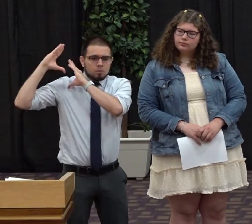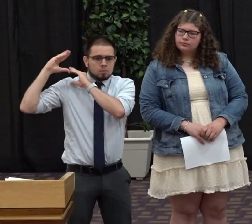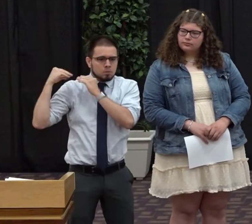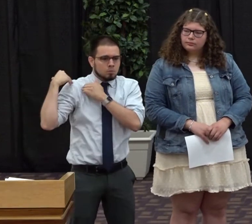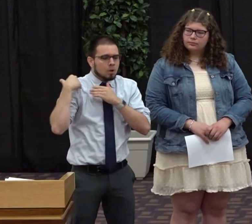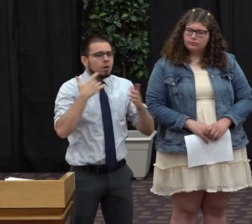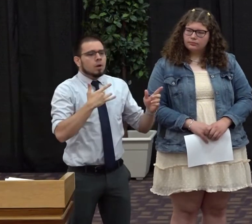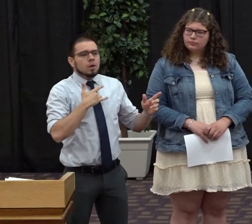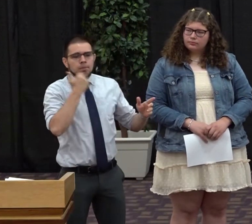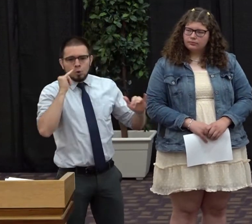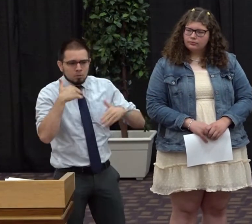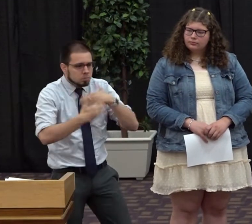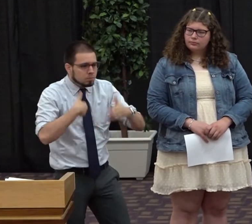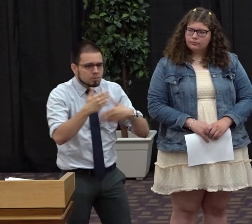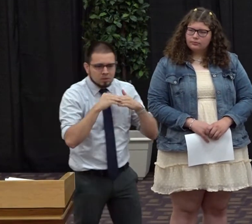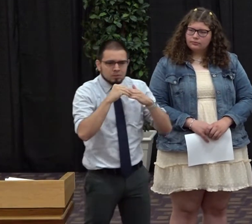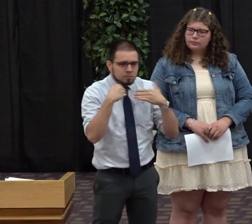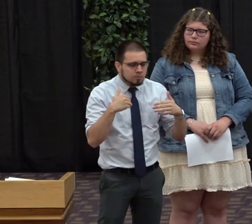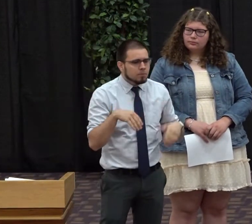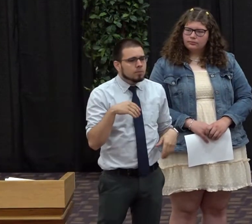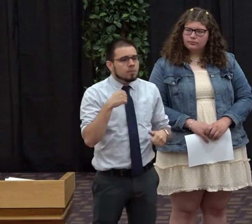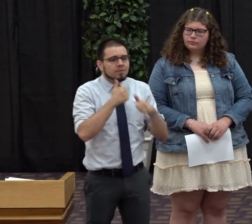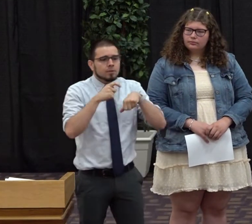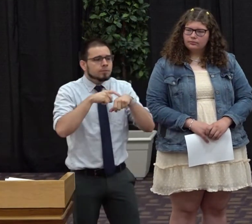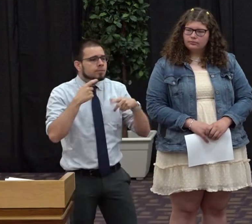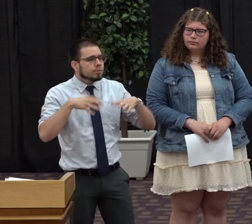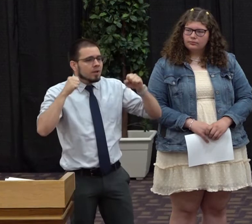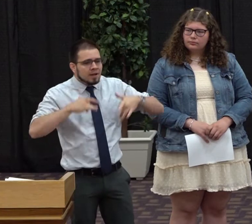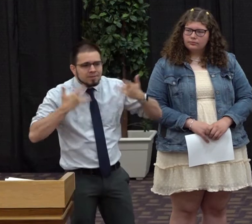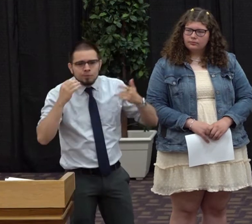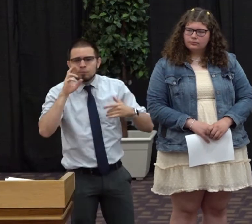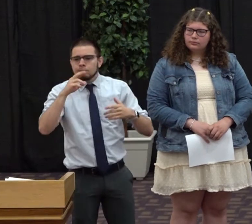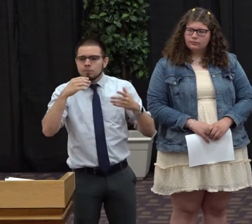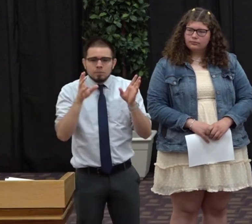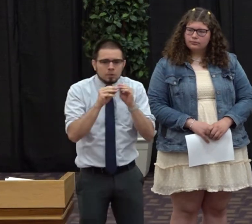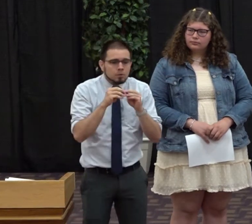So I let them know that they could delegate responsibilities to other people on the team.